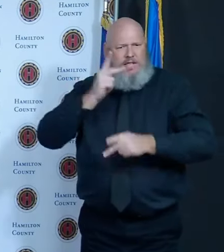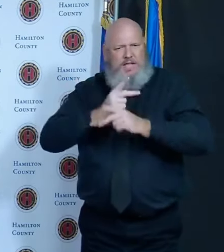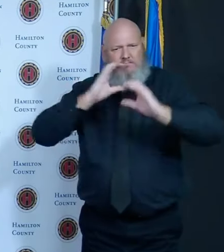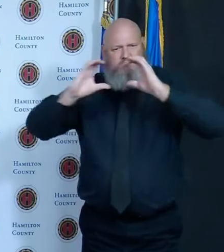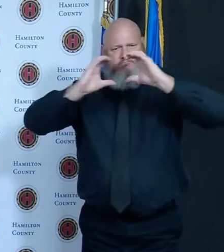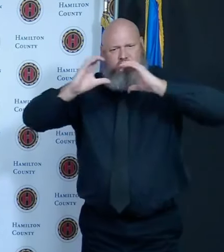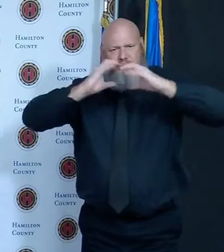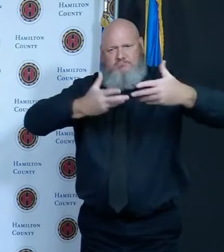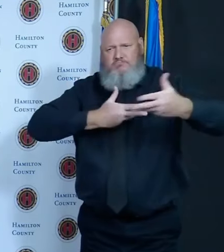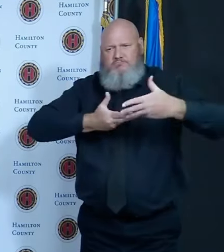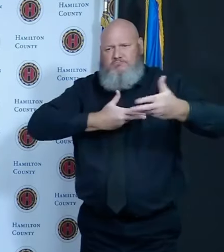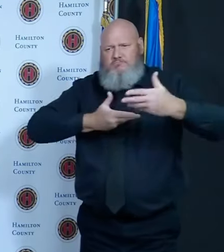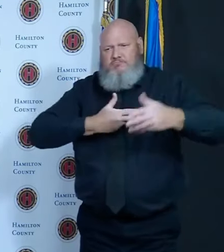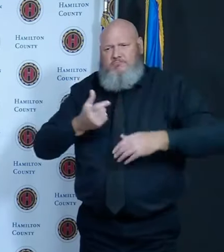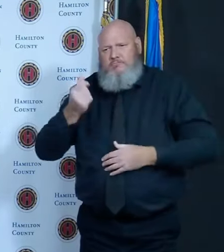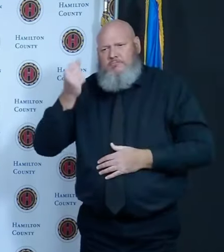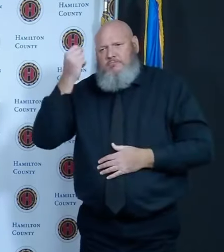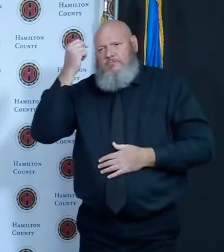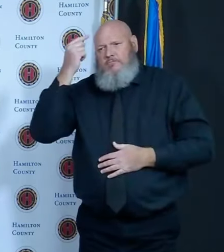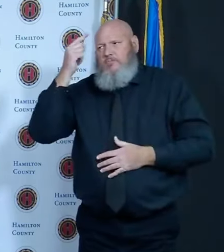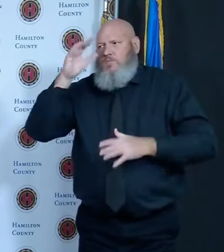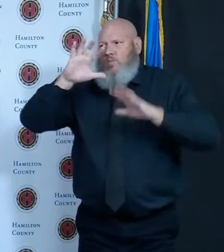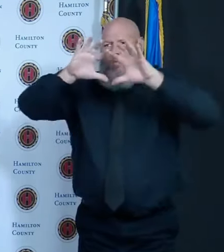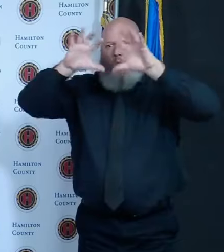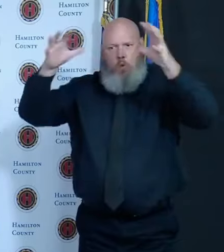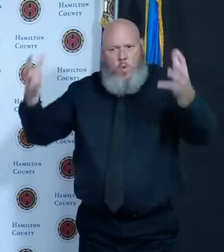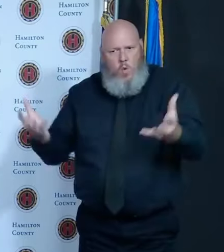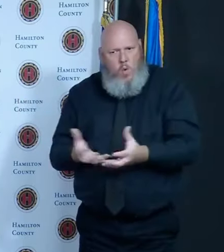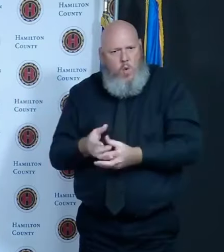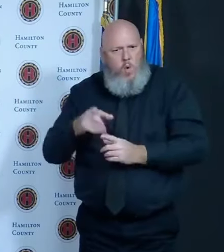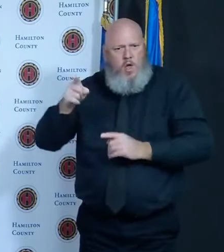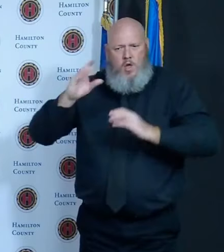just can't communicate much to make sure that everybody knows the moving pieces